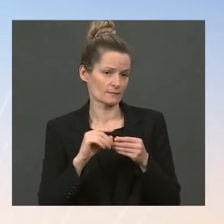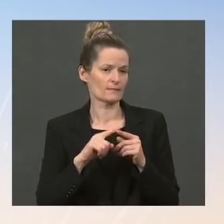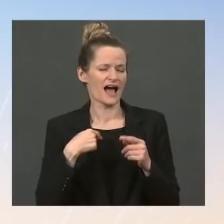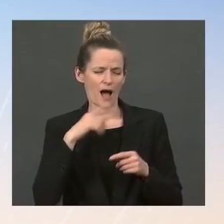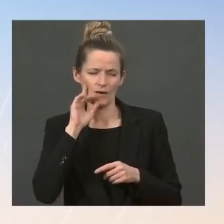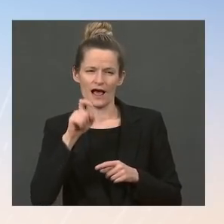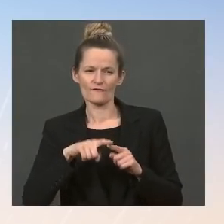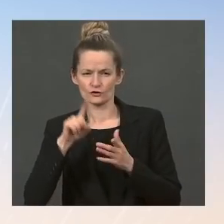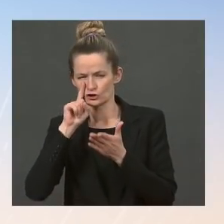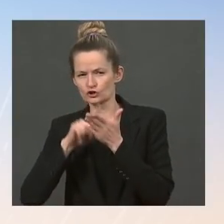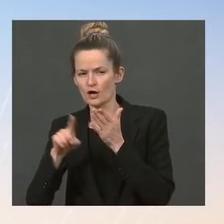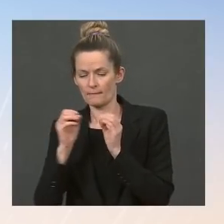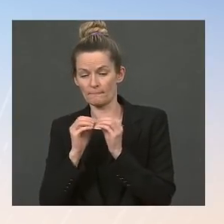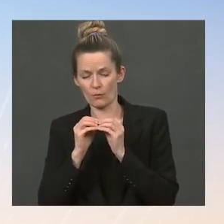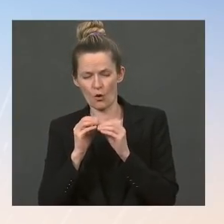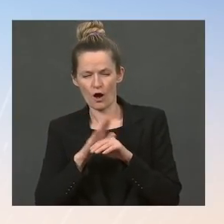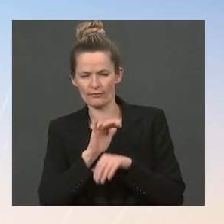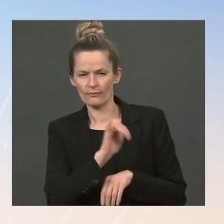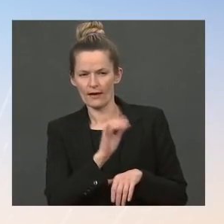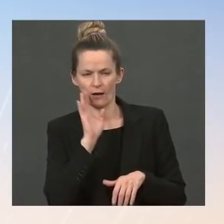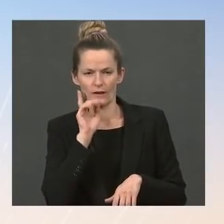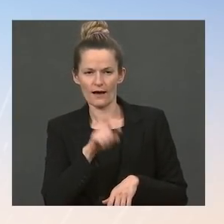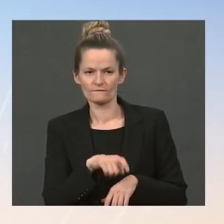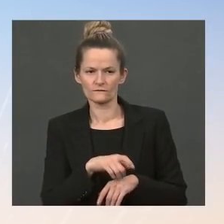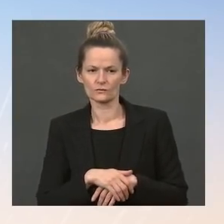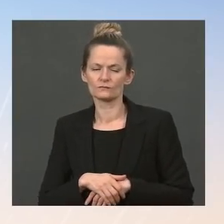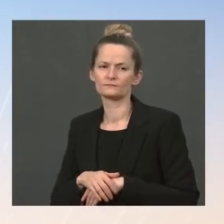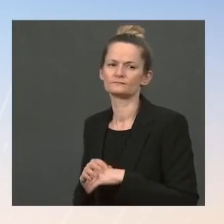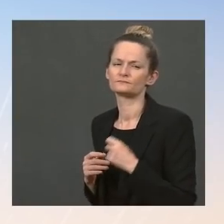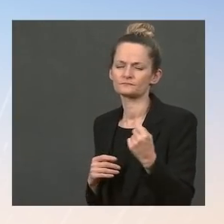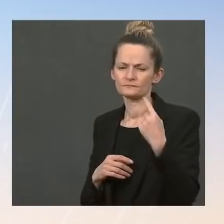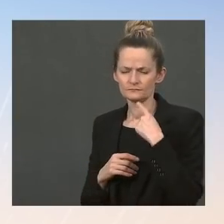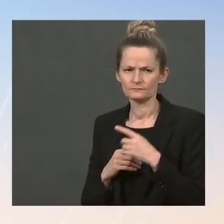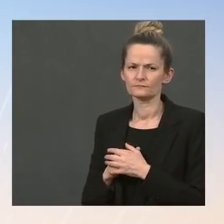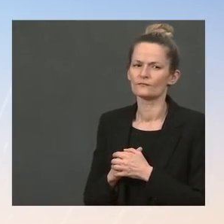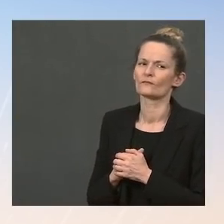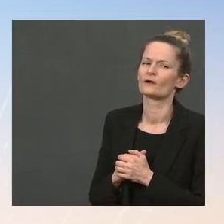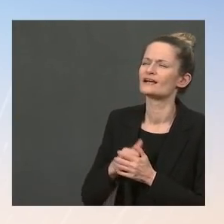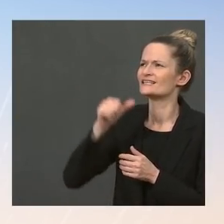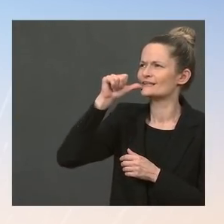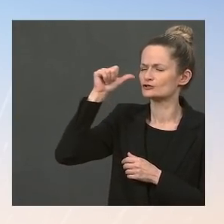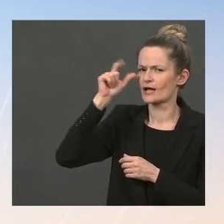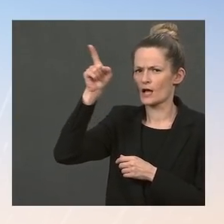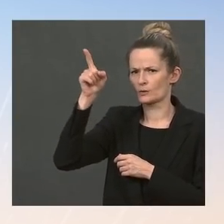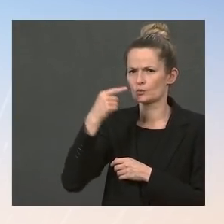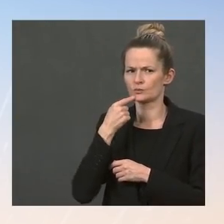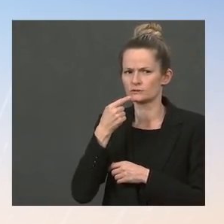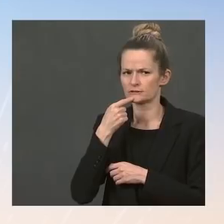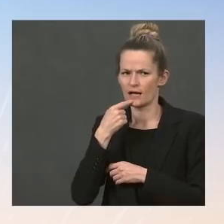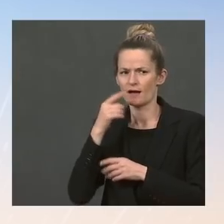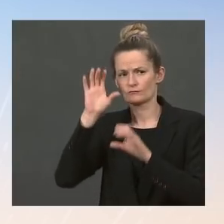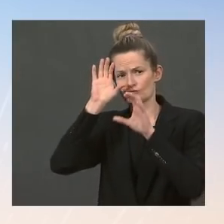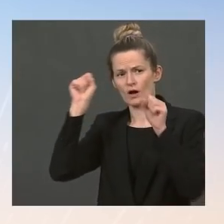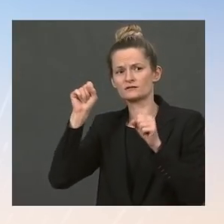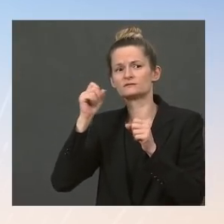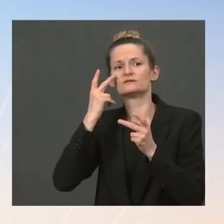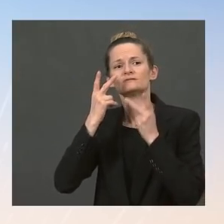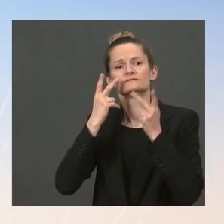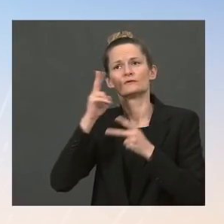Go ahead. The Press: Thanks, Jen. I think you said yesterday you might have some more details today about the President's visit to the U.N. next week. Ms. Psaki: I was hoping I would.